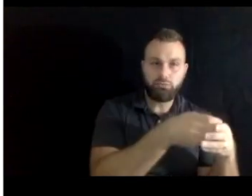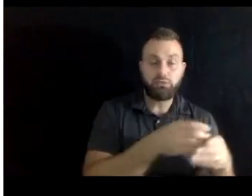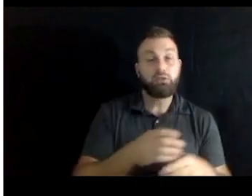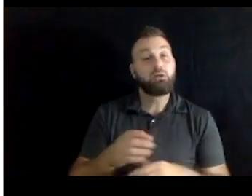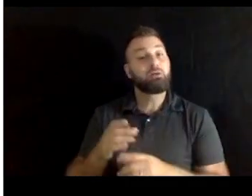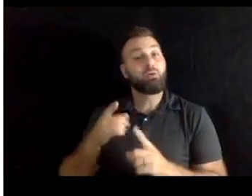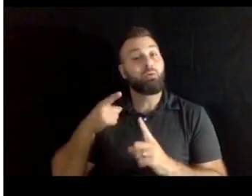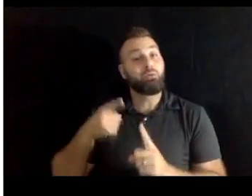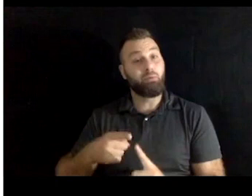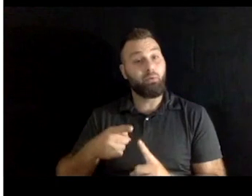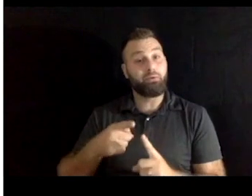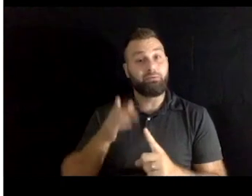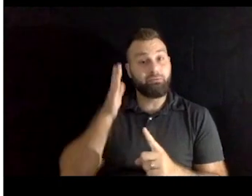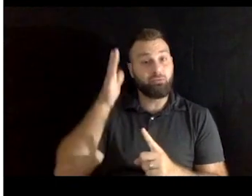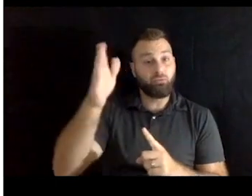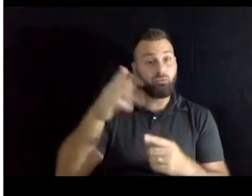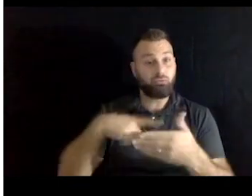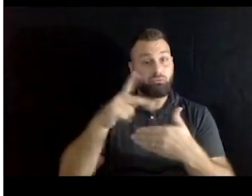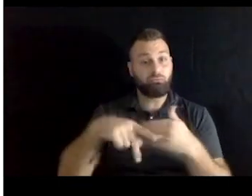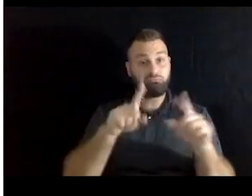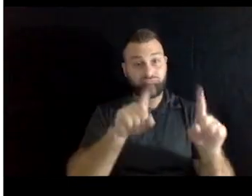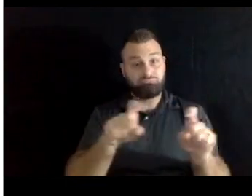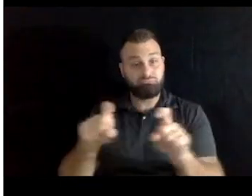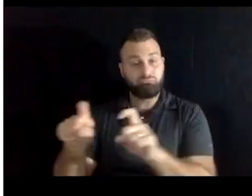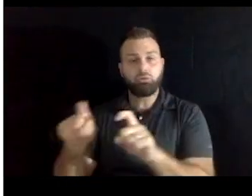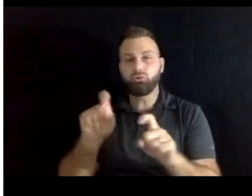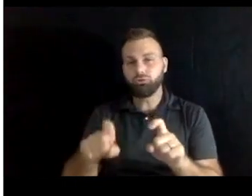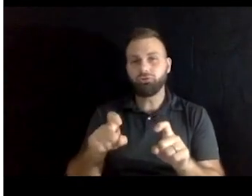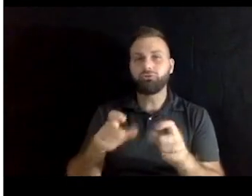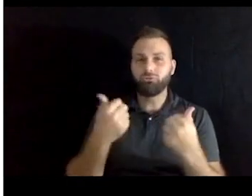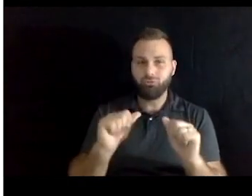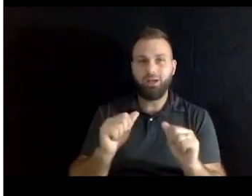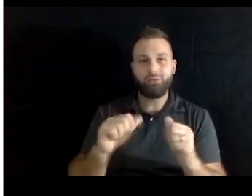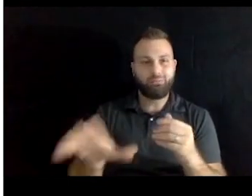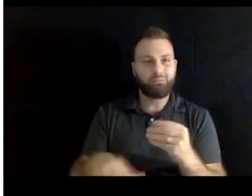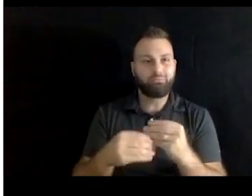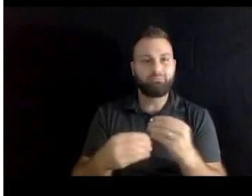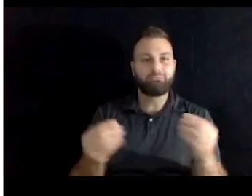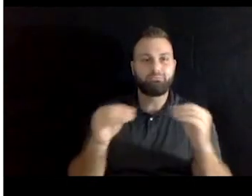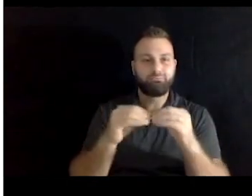is that future demonstrations should try and expand on these ideas.